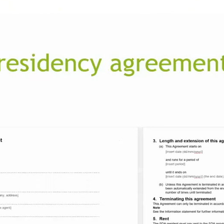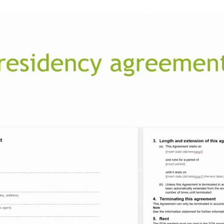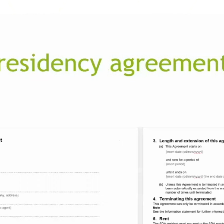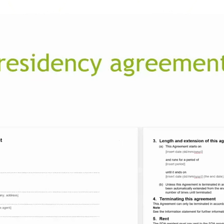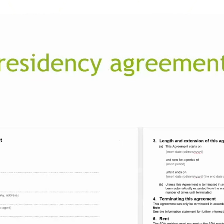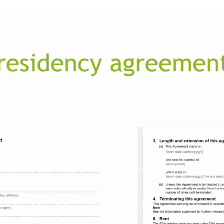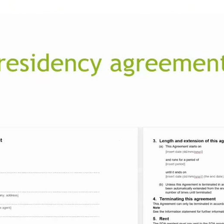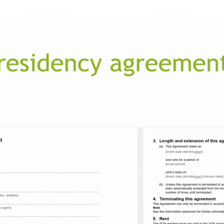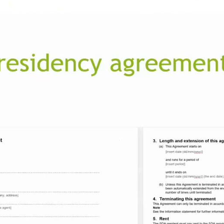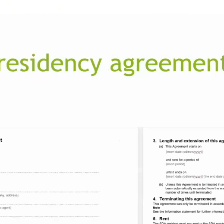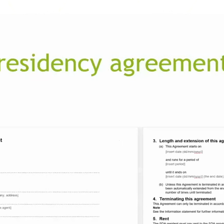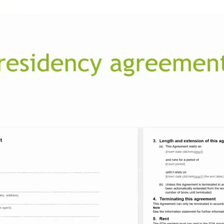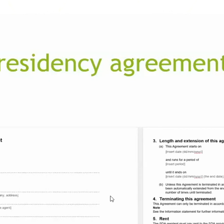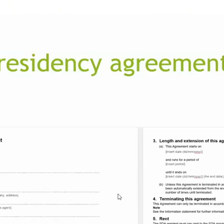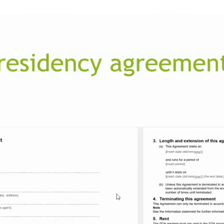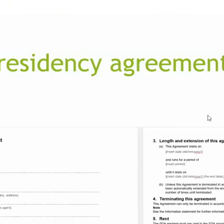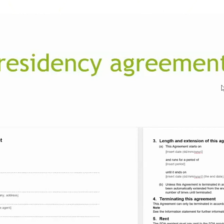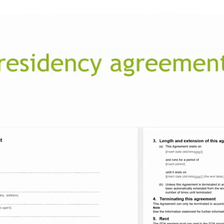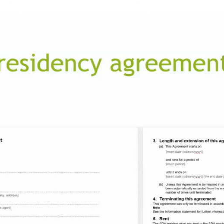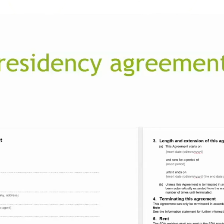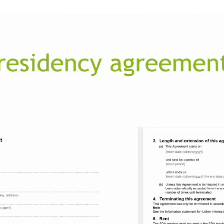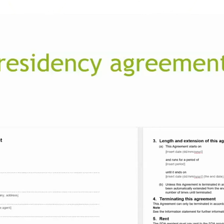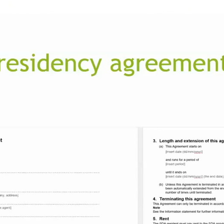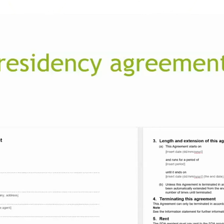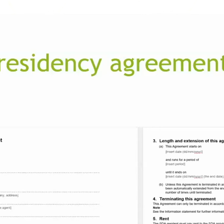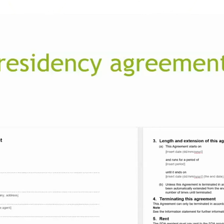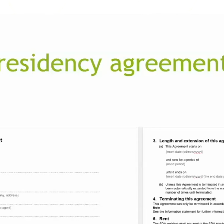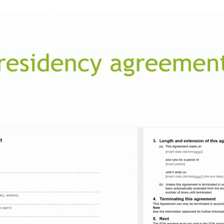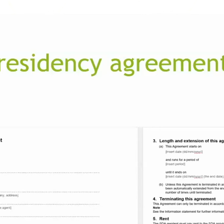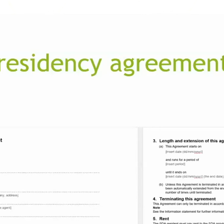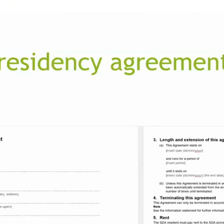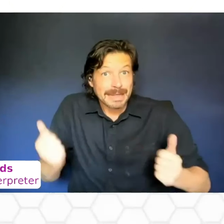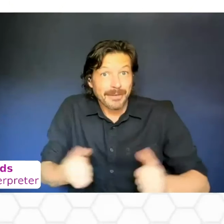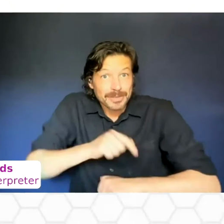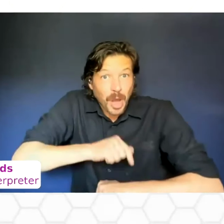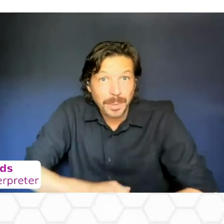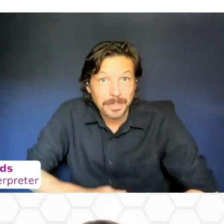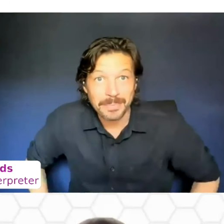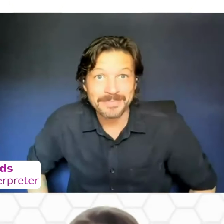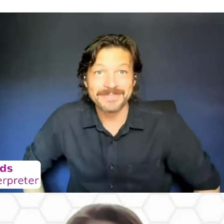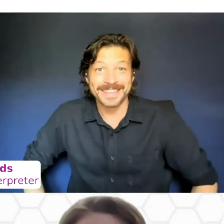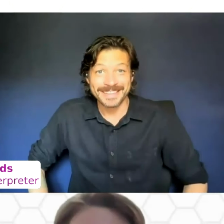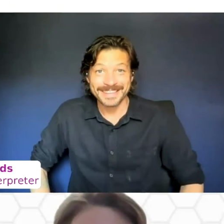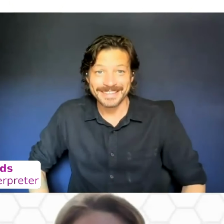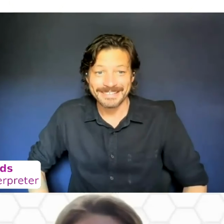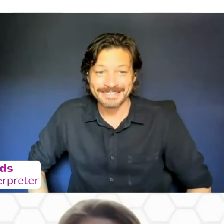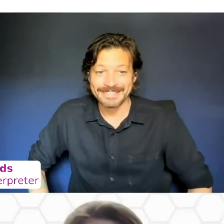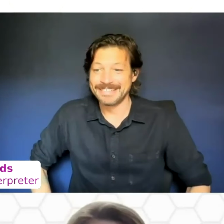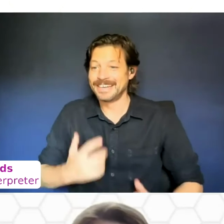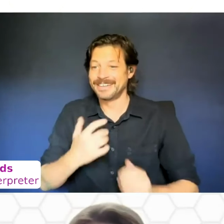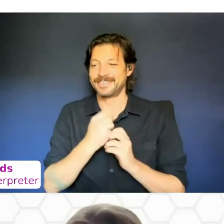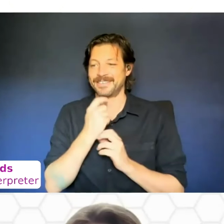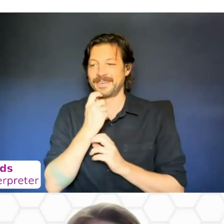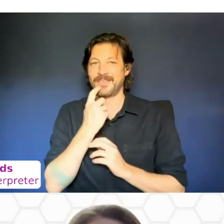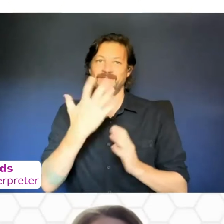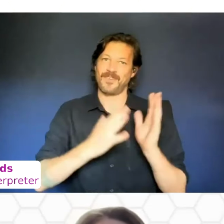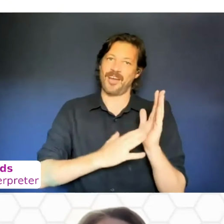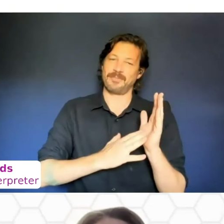to look at in your own time. Melissa did I make it in time? You did have time to spare! Well done, so thank you